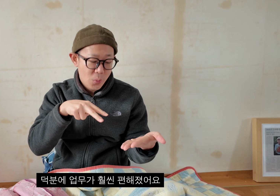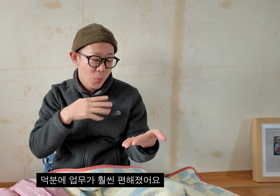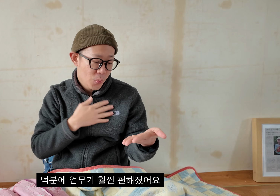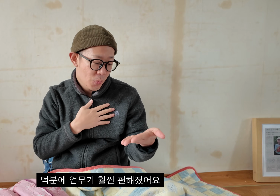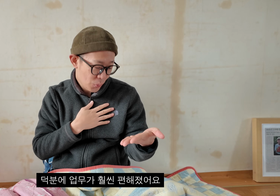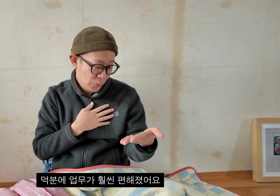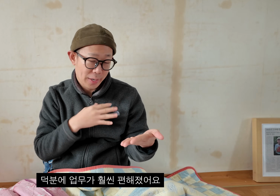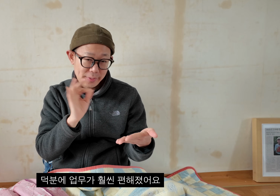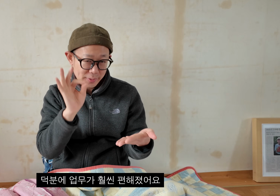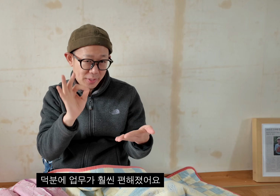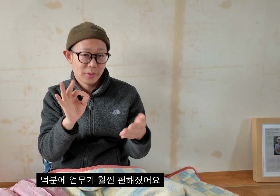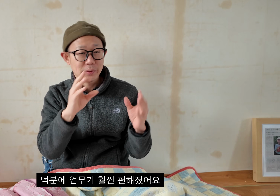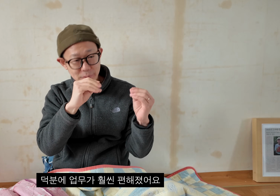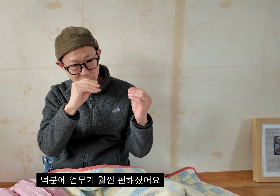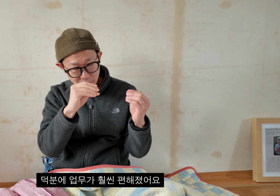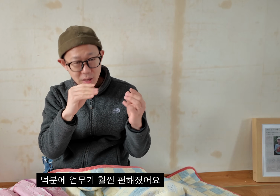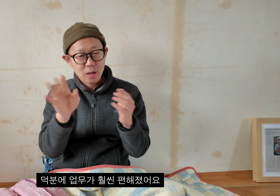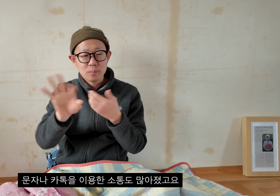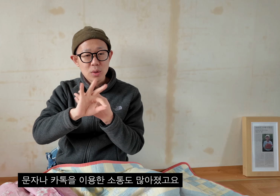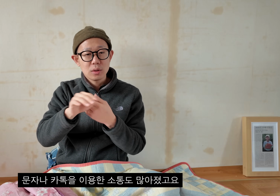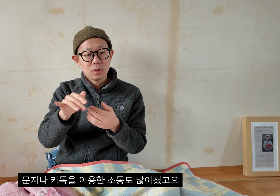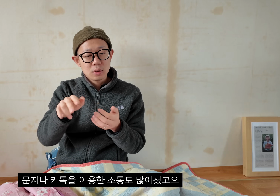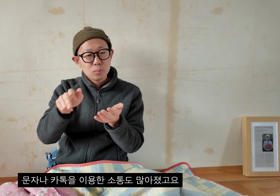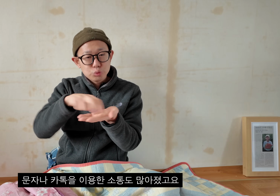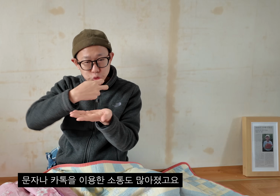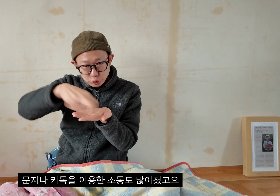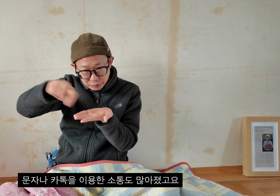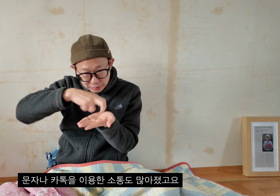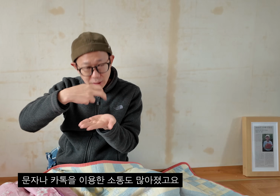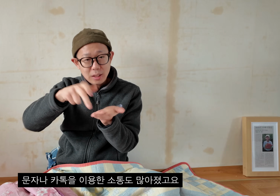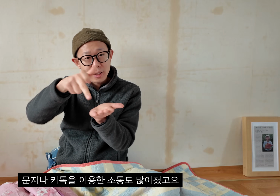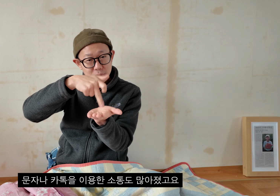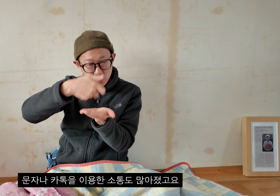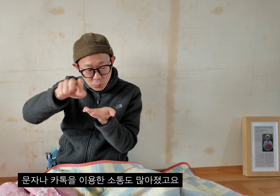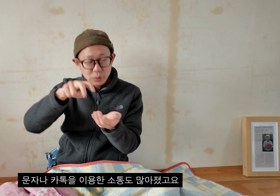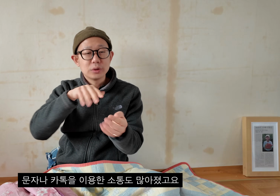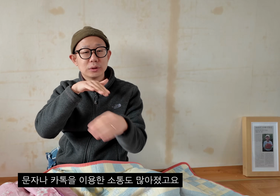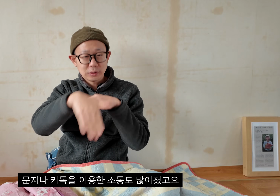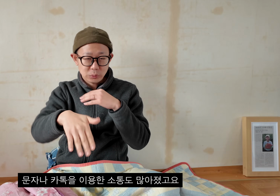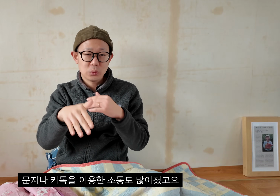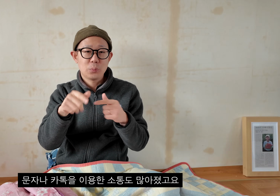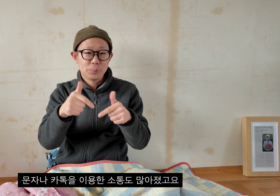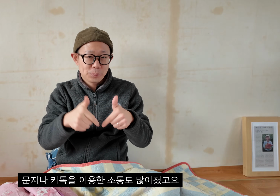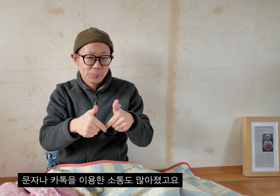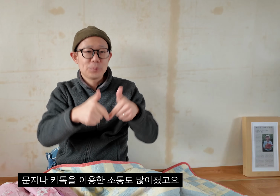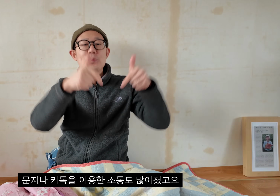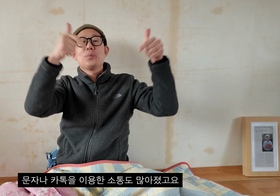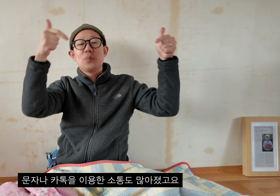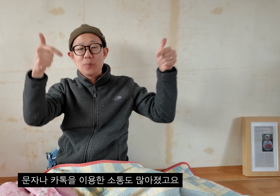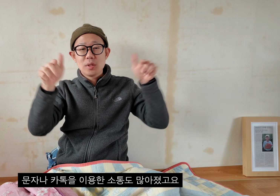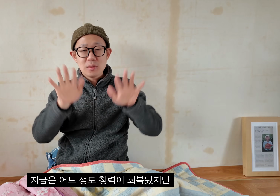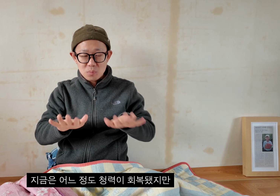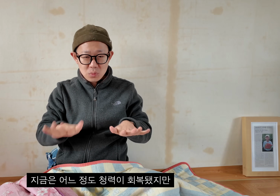It made work easier. We also used texts and messages.